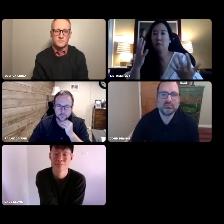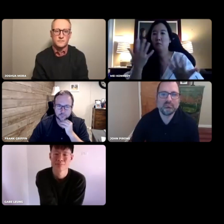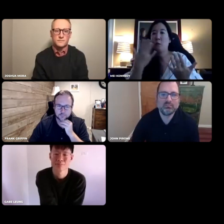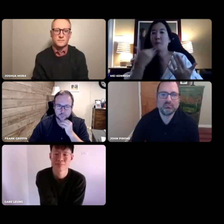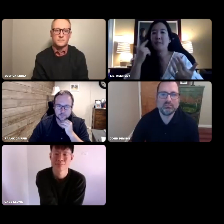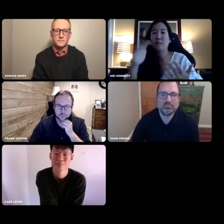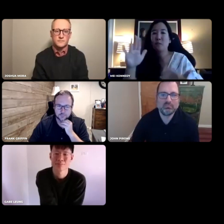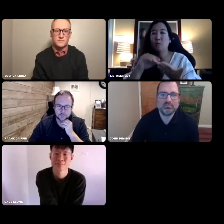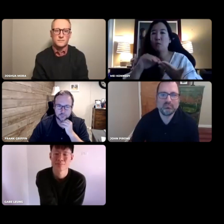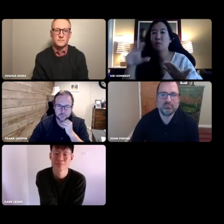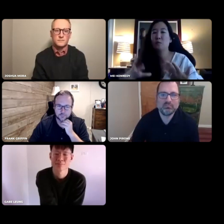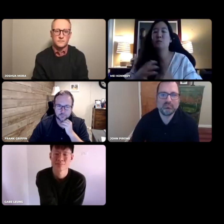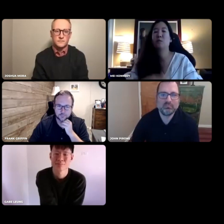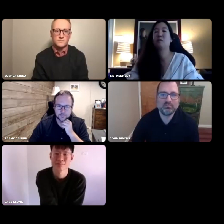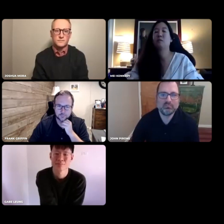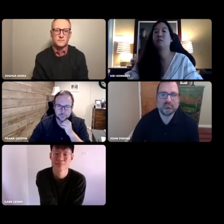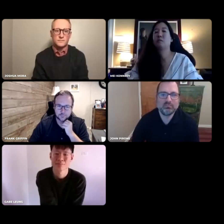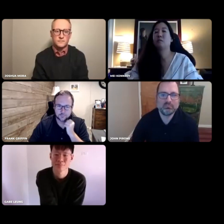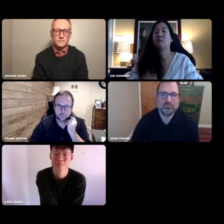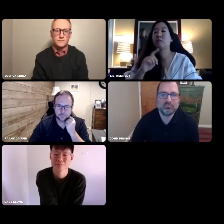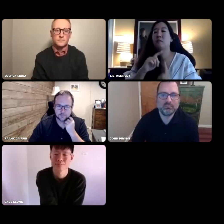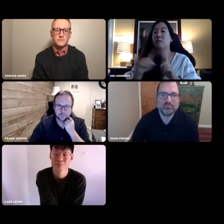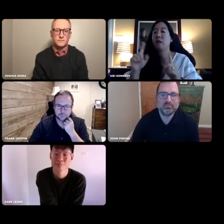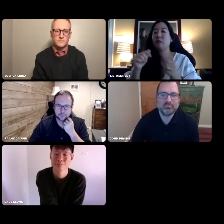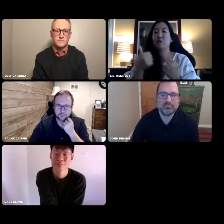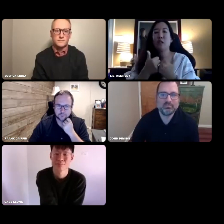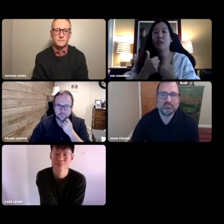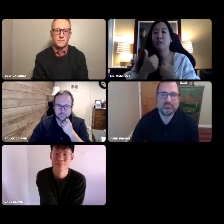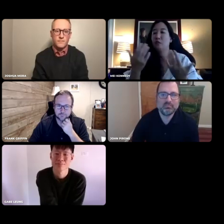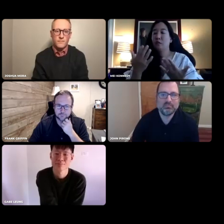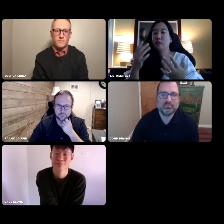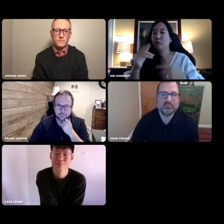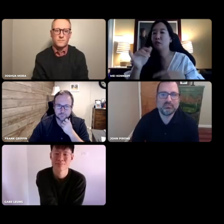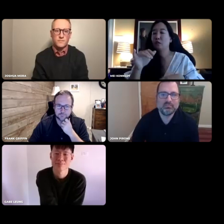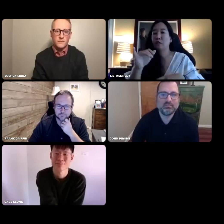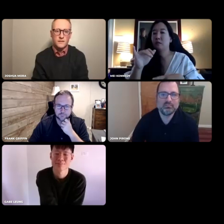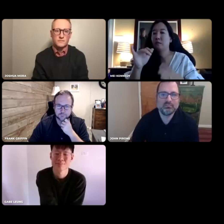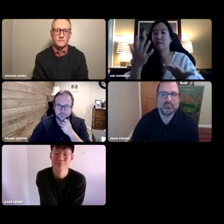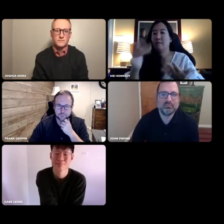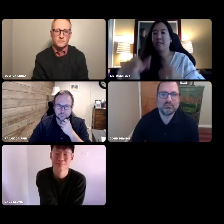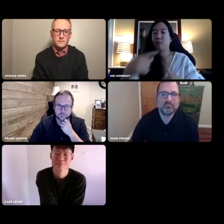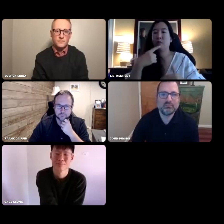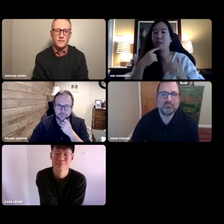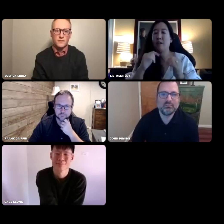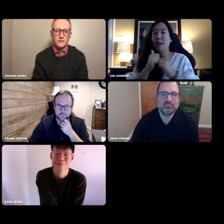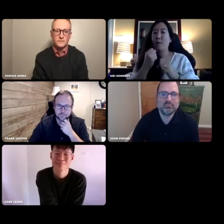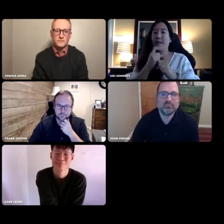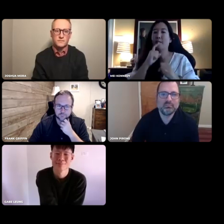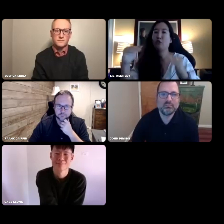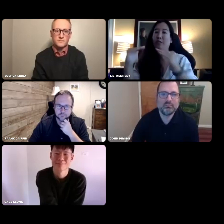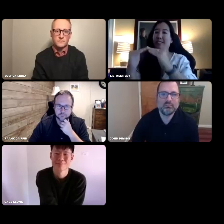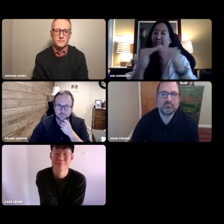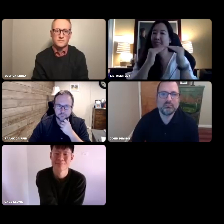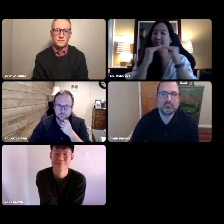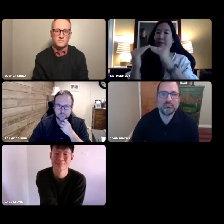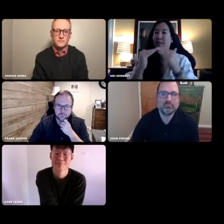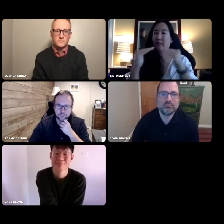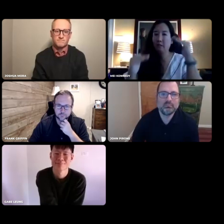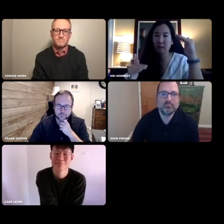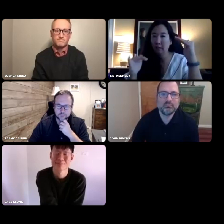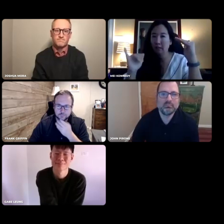Find out what the needs are first before you try to plan to meet them.